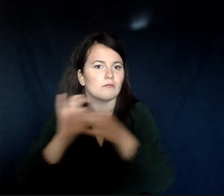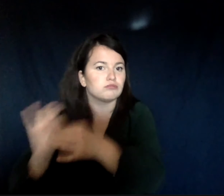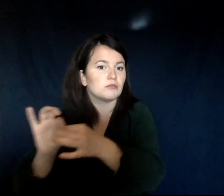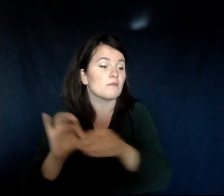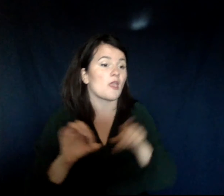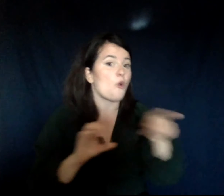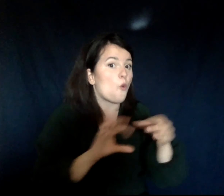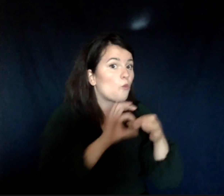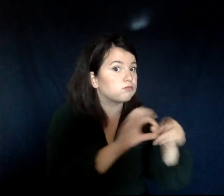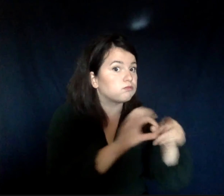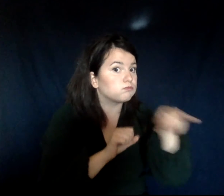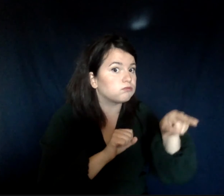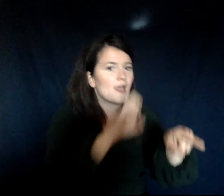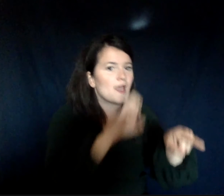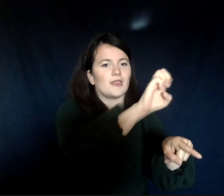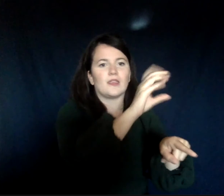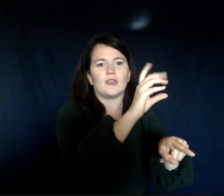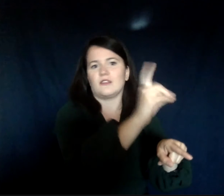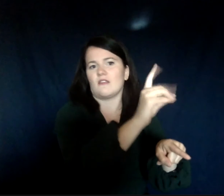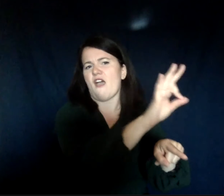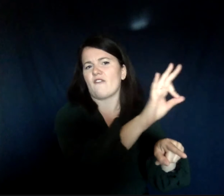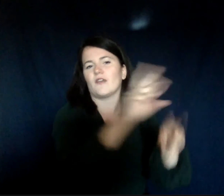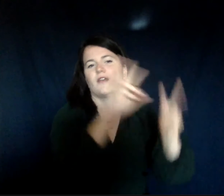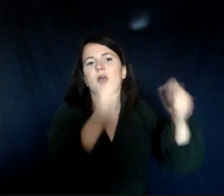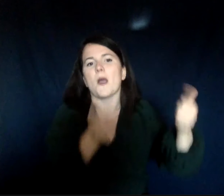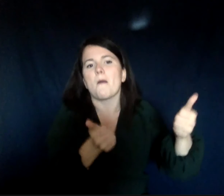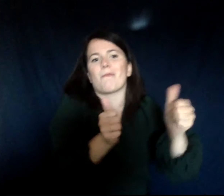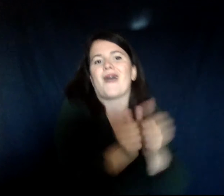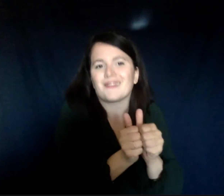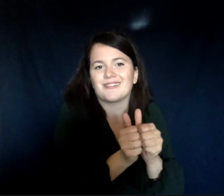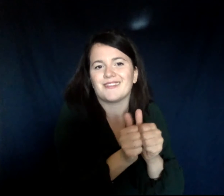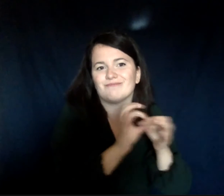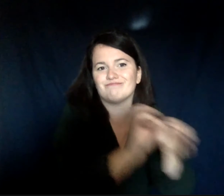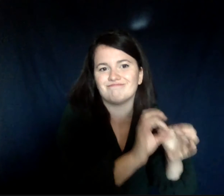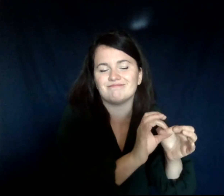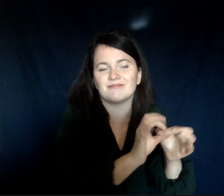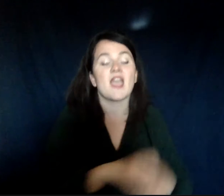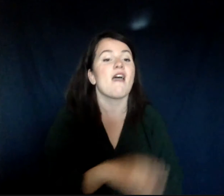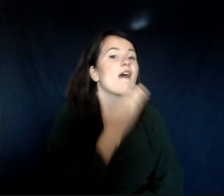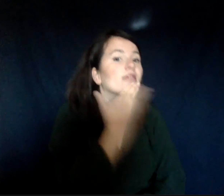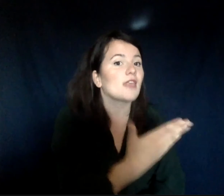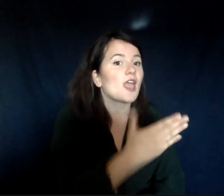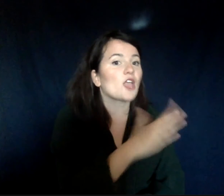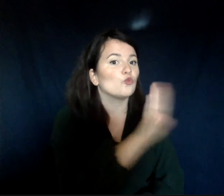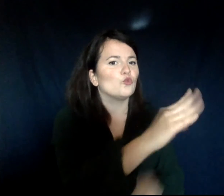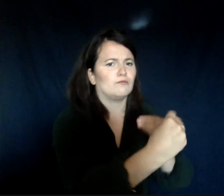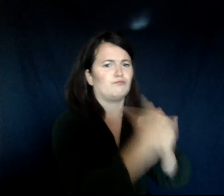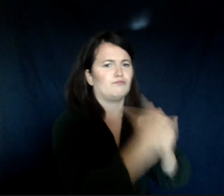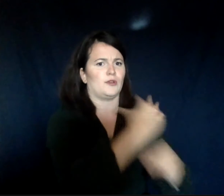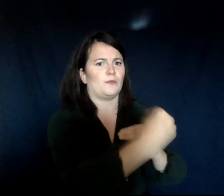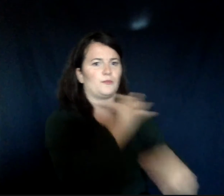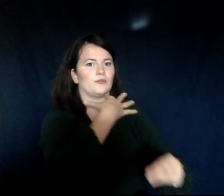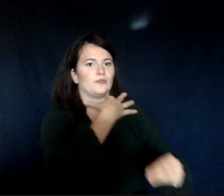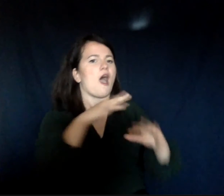Thanks for the recommendations from EDF and other organisations.